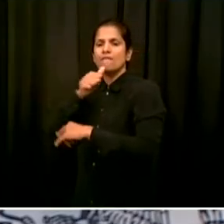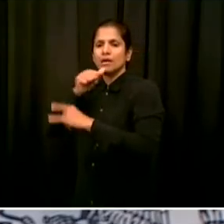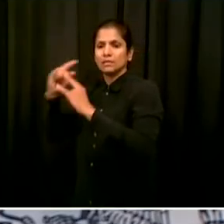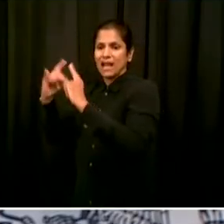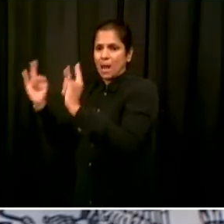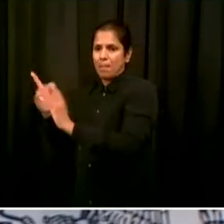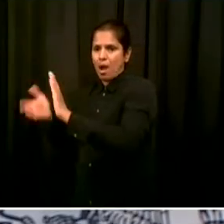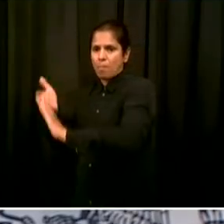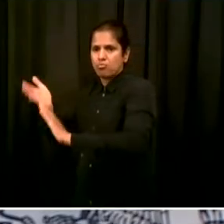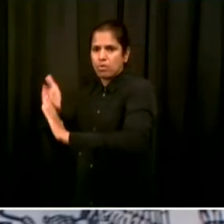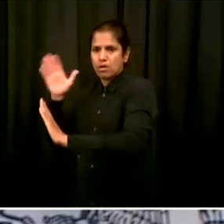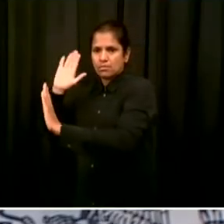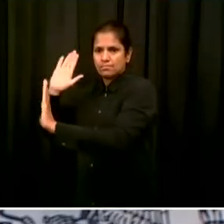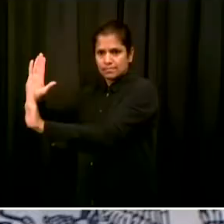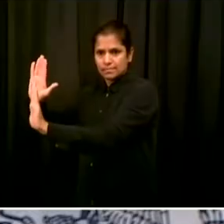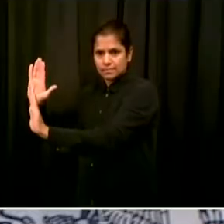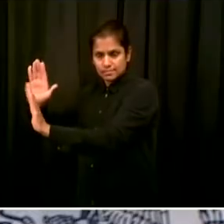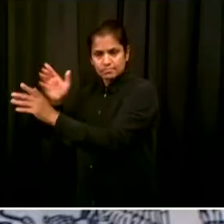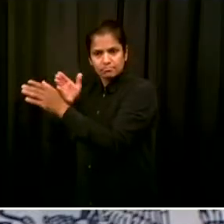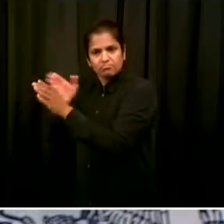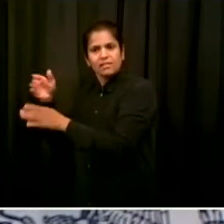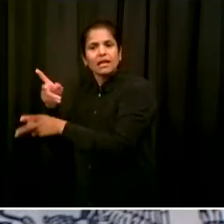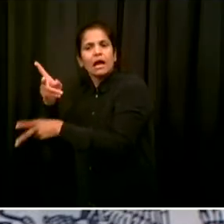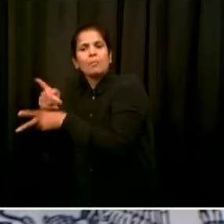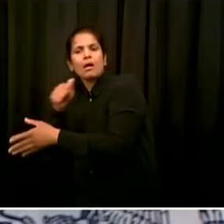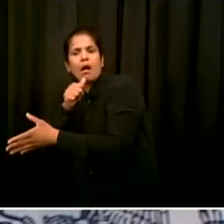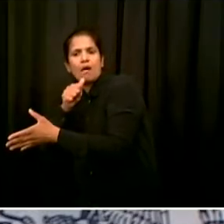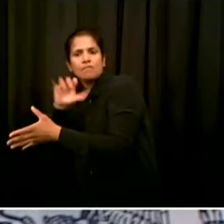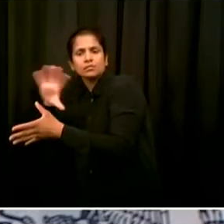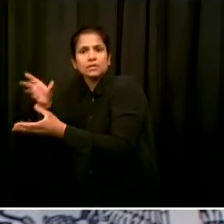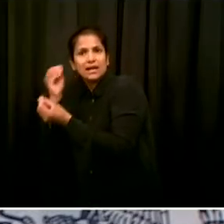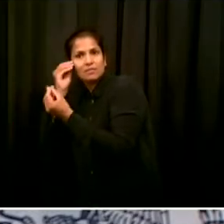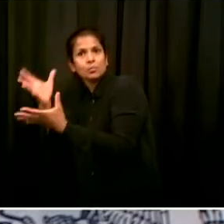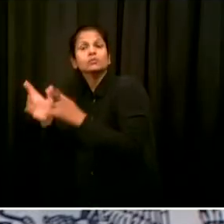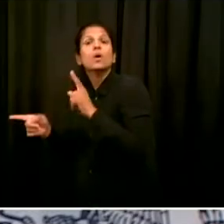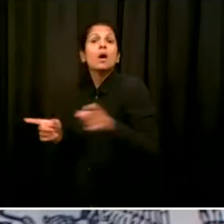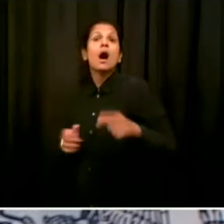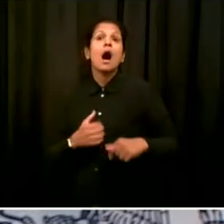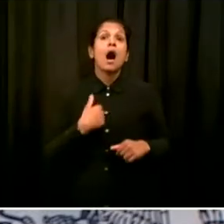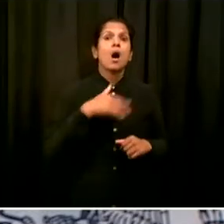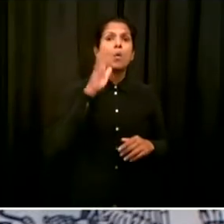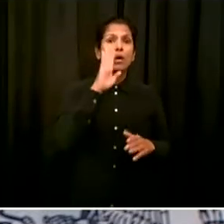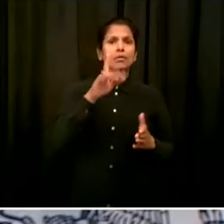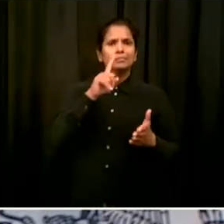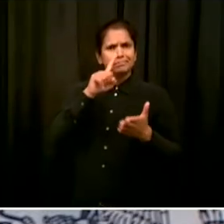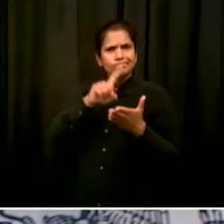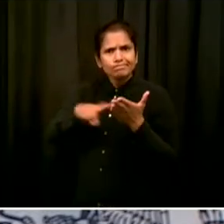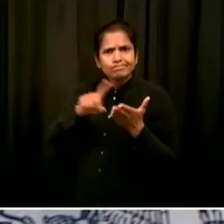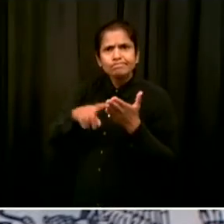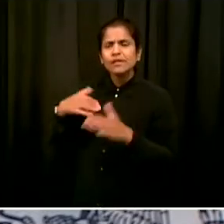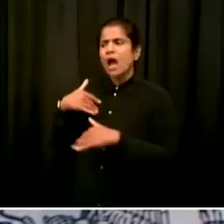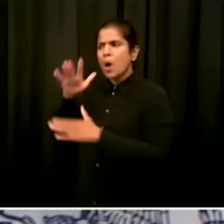STATUS ABOUT INDIVIDUAL KI DS WHE RETHERE ARE PRIVACY CONCERNS. T IIA S FAIR QUESTONI. LET US COME BACK